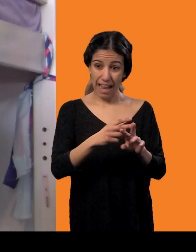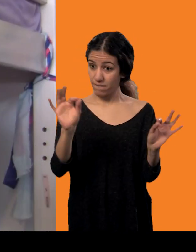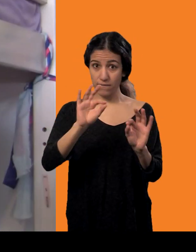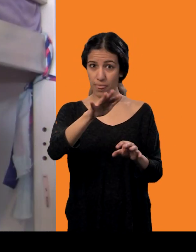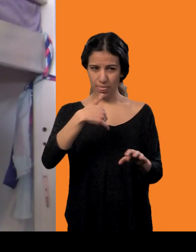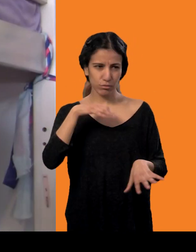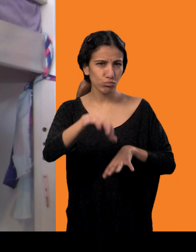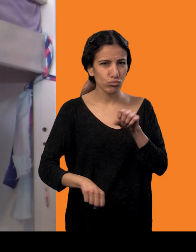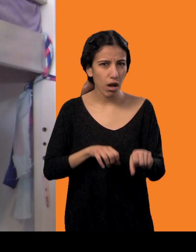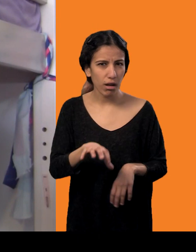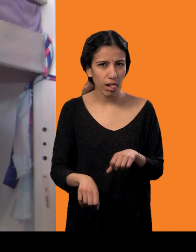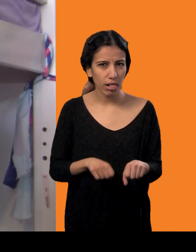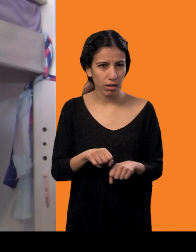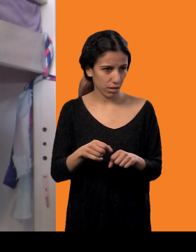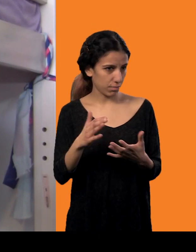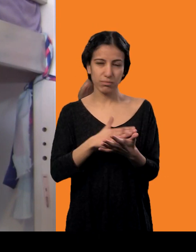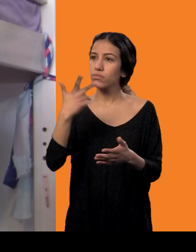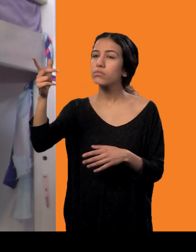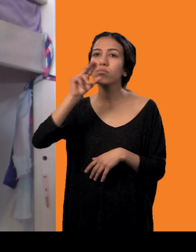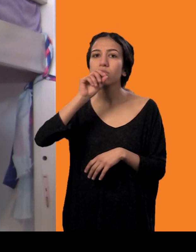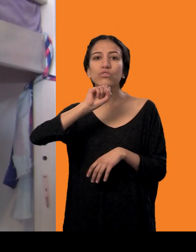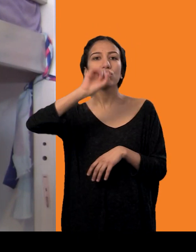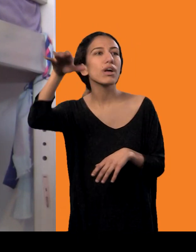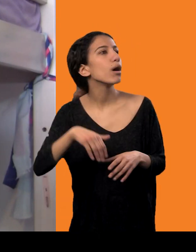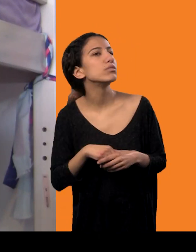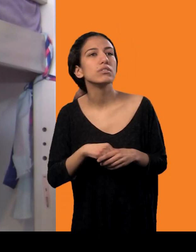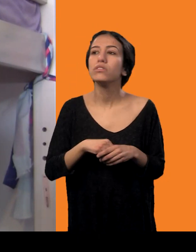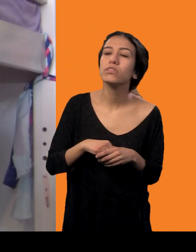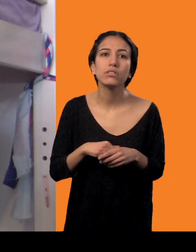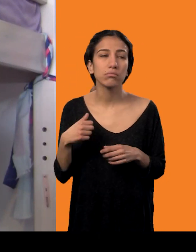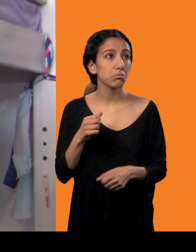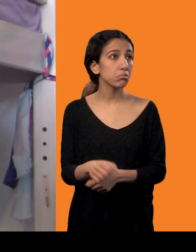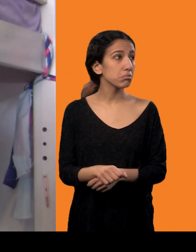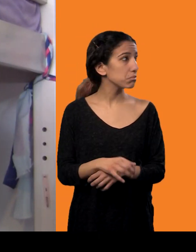and then the only bit I would struggle with is if the doctor didn't come out and get me,